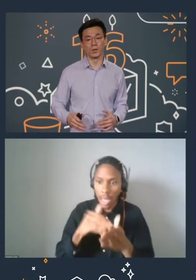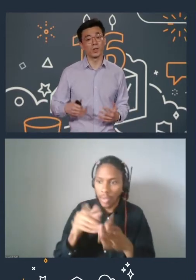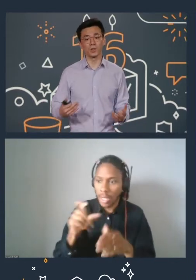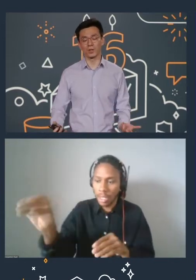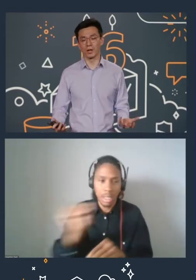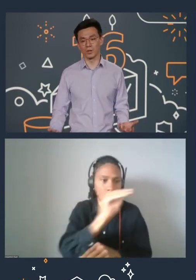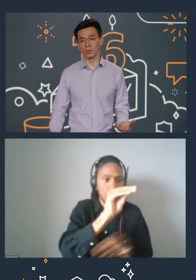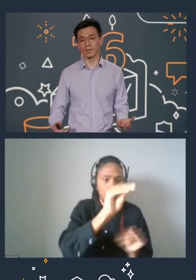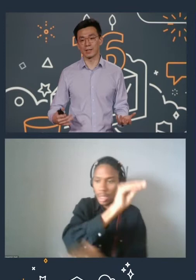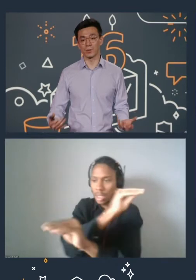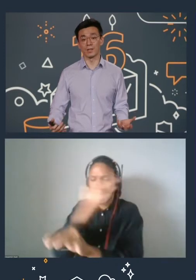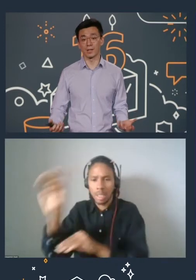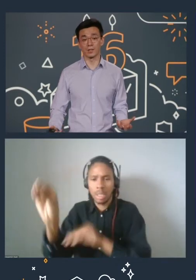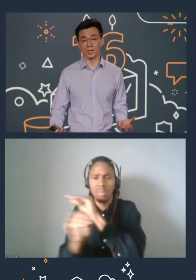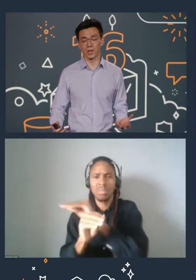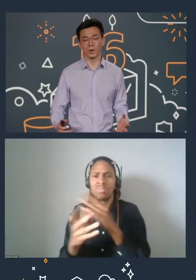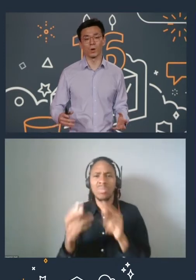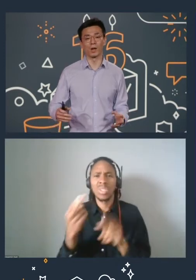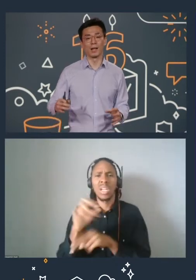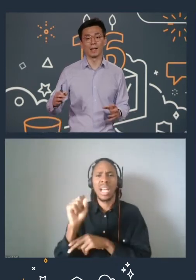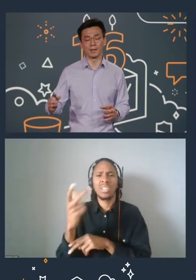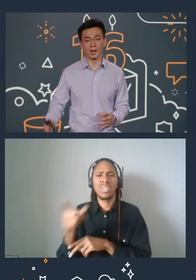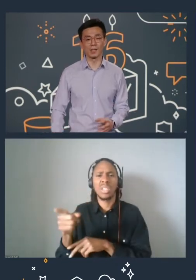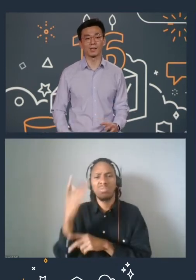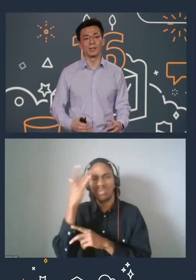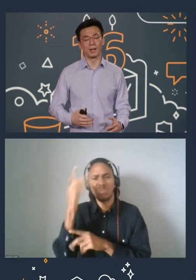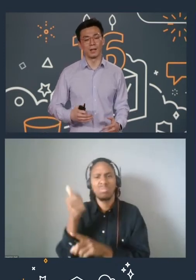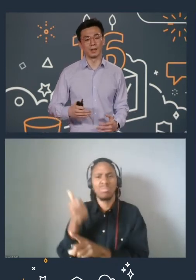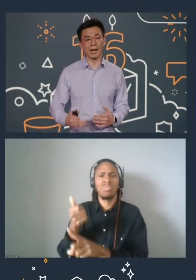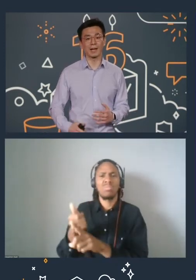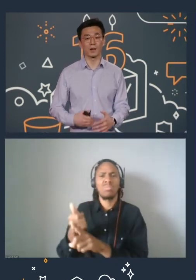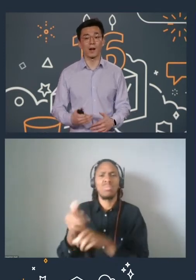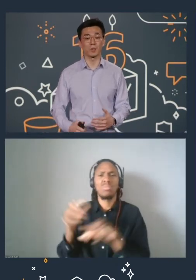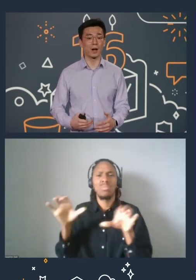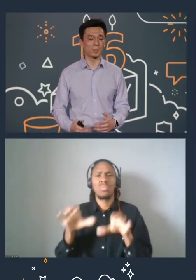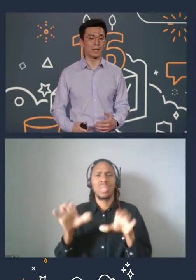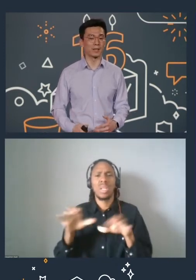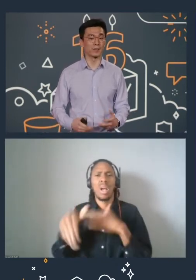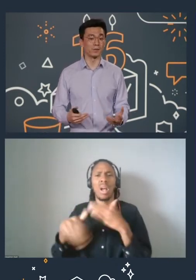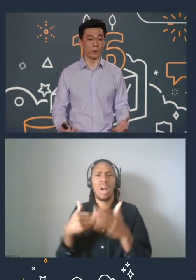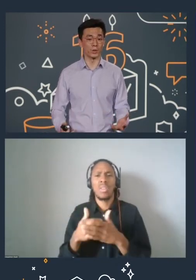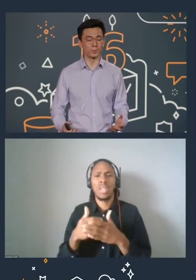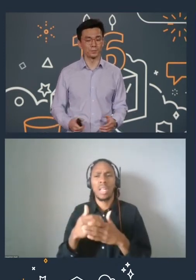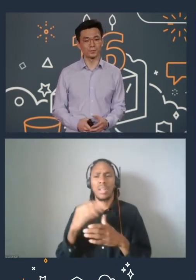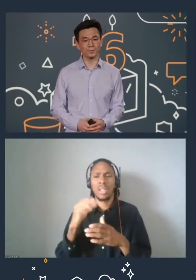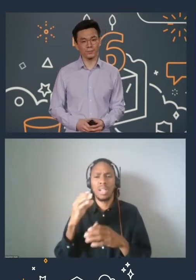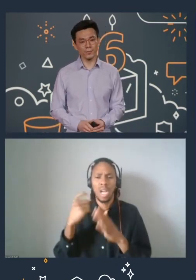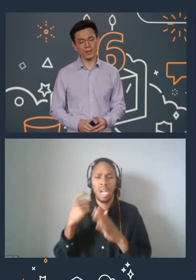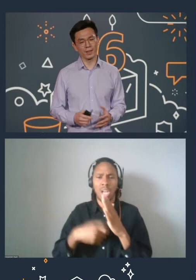You can just use S3 Intelligent-Tiering where it does that kind of optimization for you.